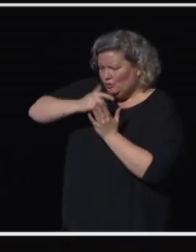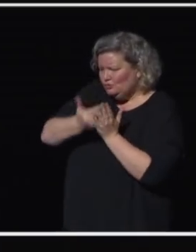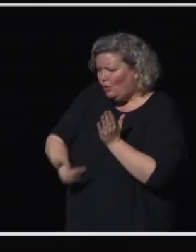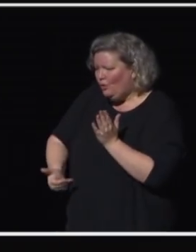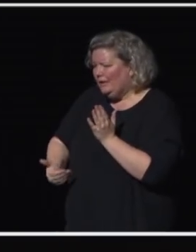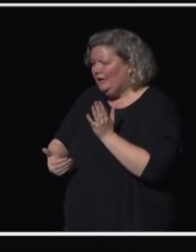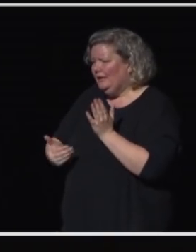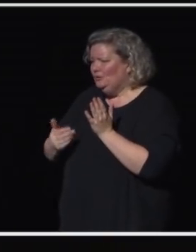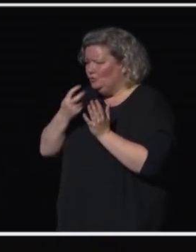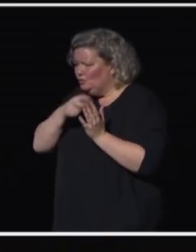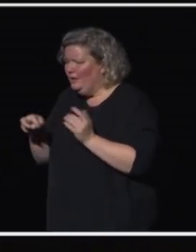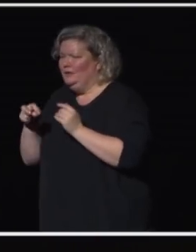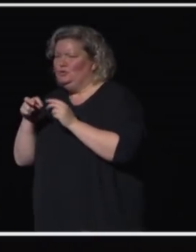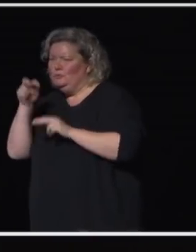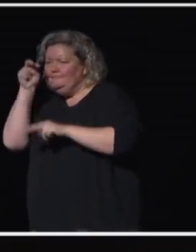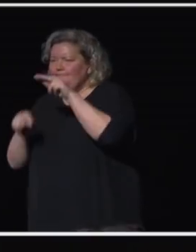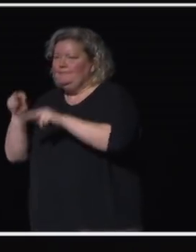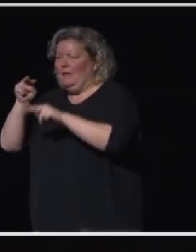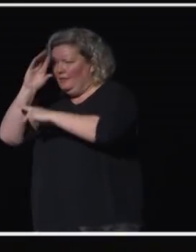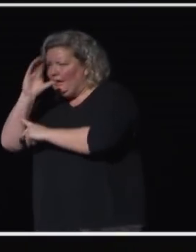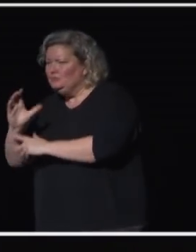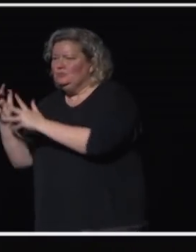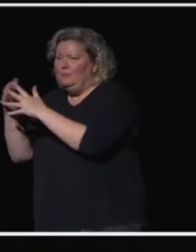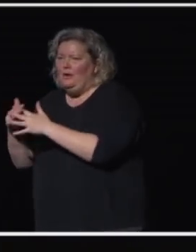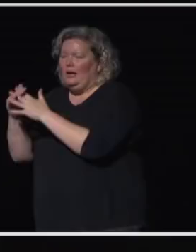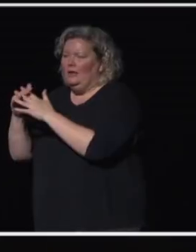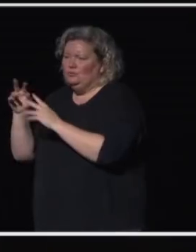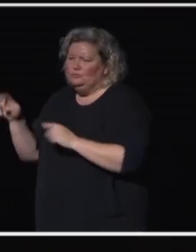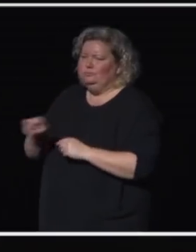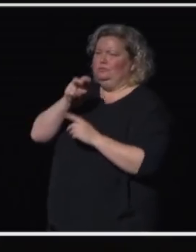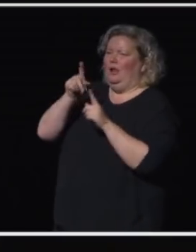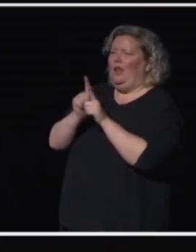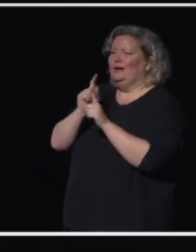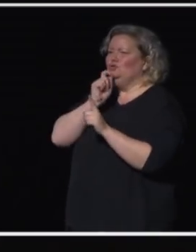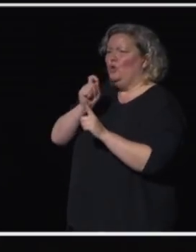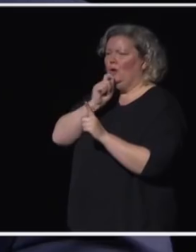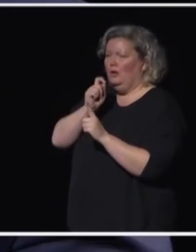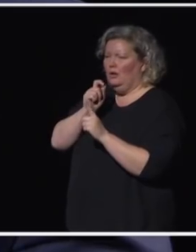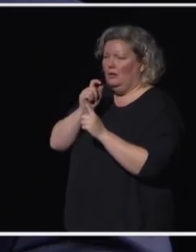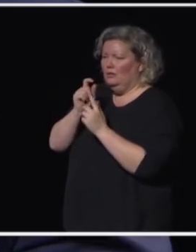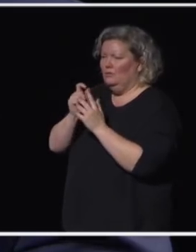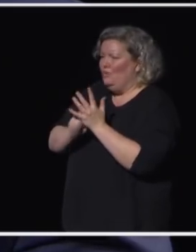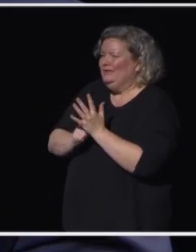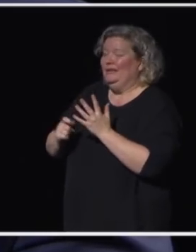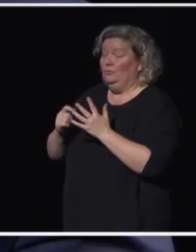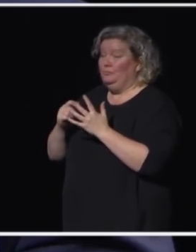at large, so a kind of reportorial, journalistic voice. And he did it seamlessly, you know, like a great singer.